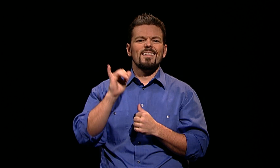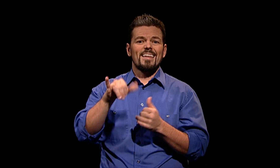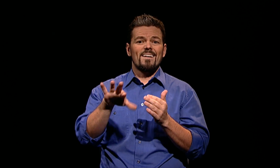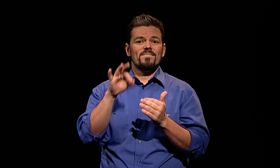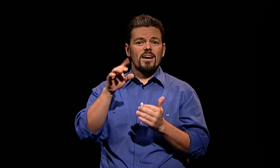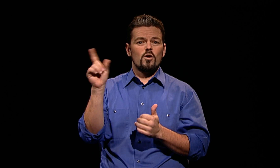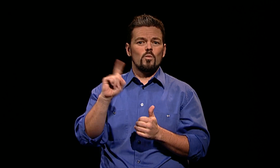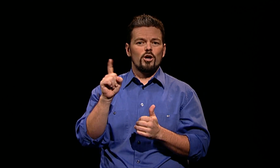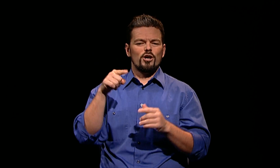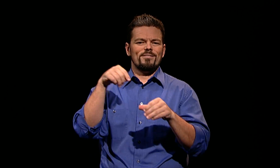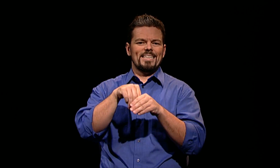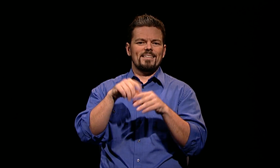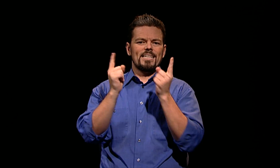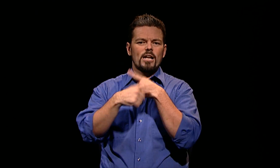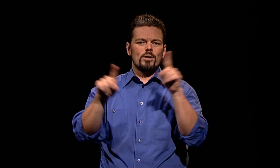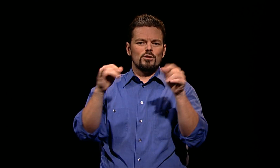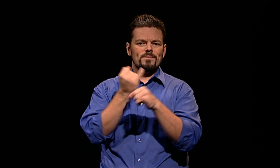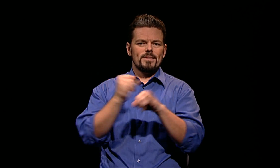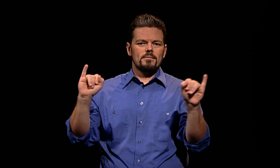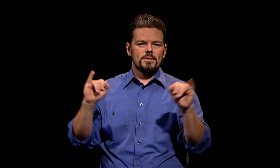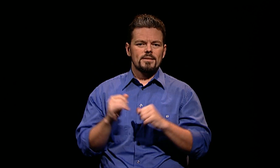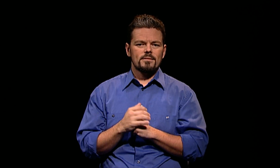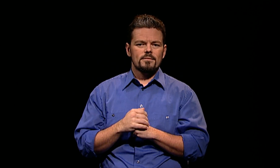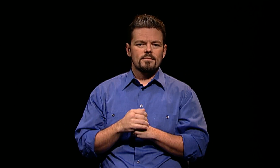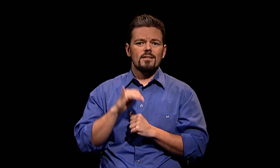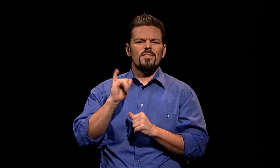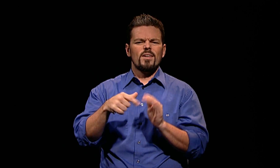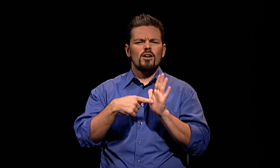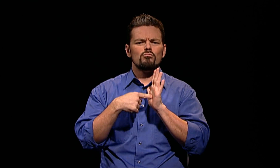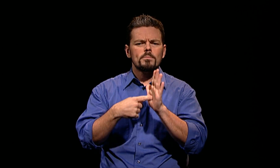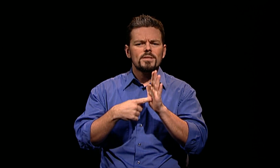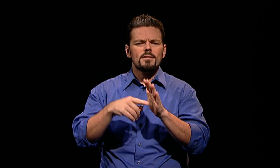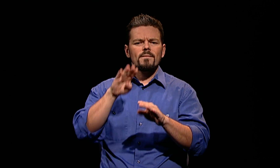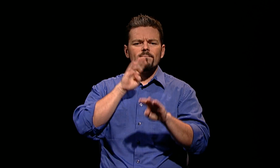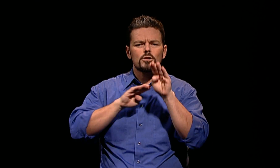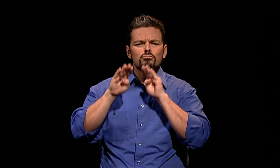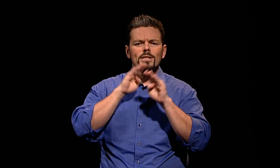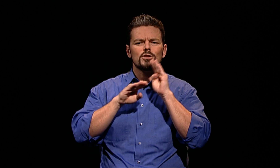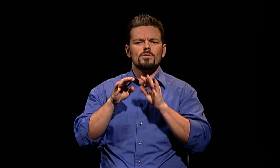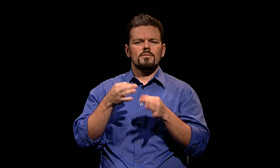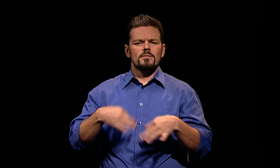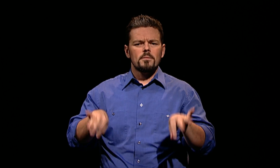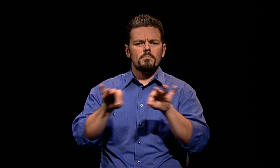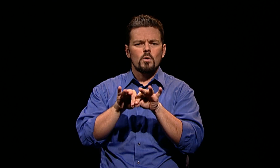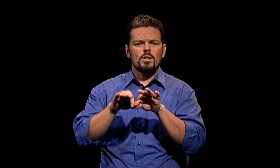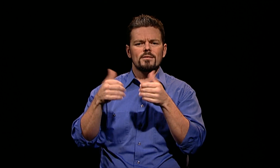THESE WORDS ARE FOUND IN THE DECLARATION OF INDEPENDENCE AND REPRESENT THOSE FRUSTRATIONS